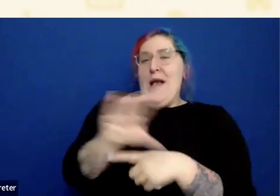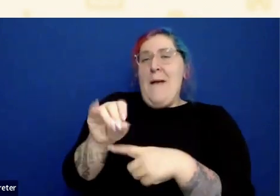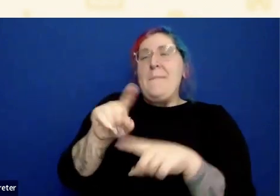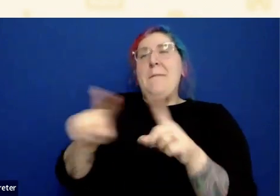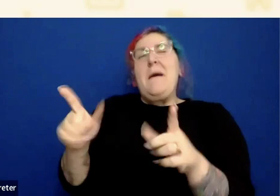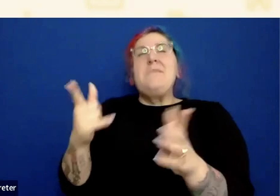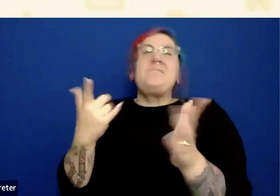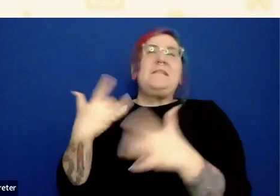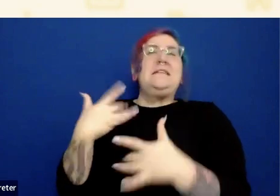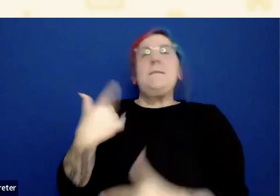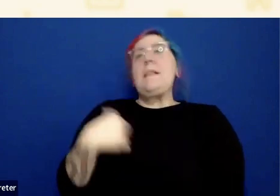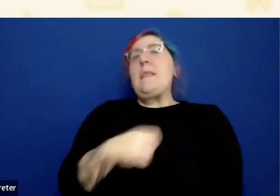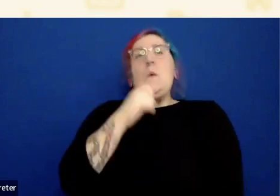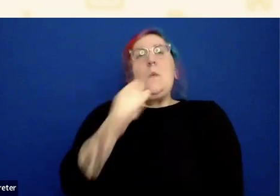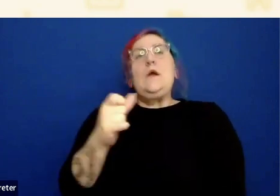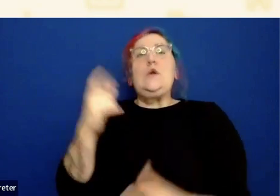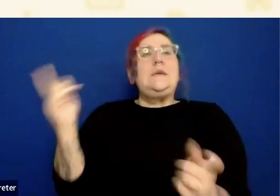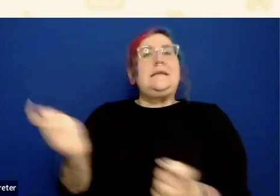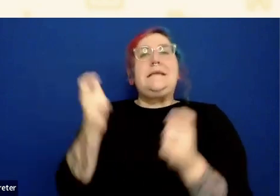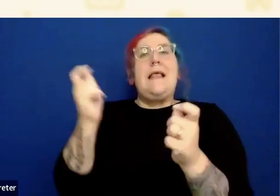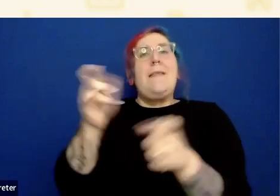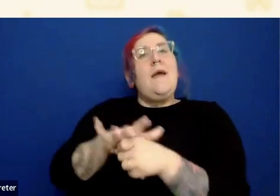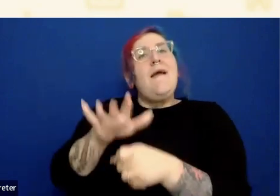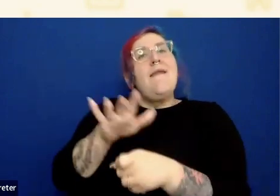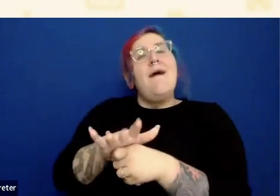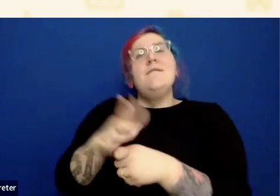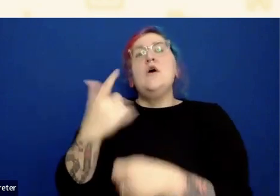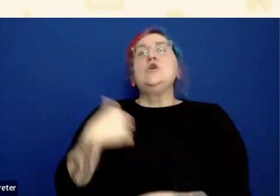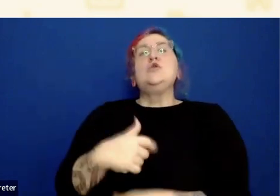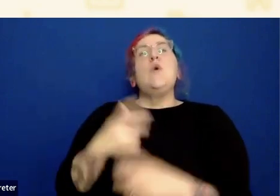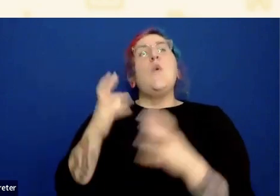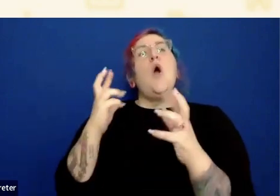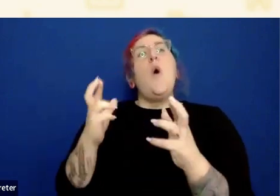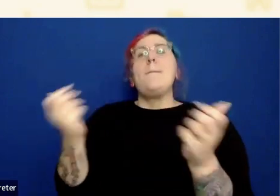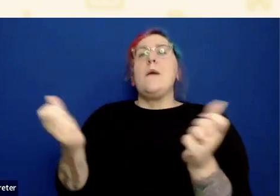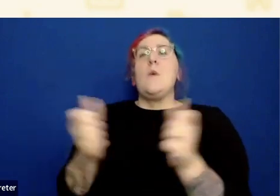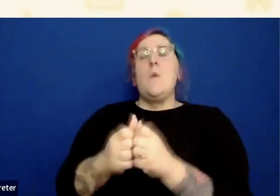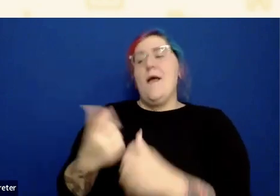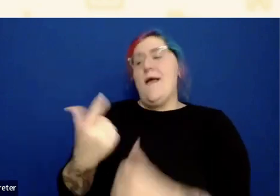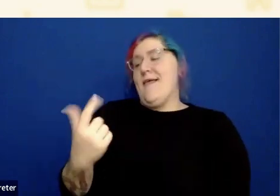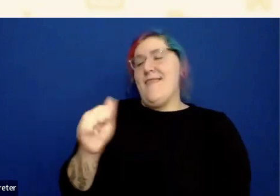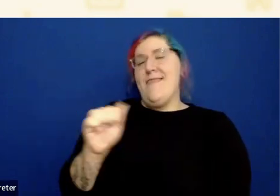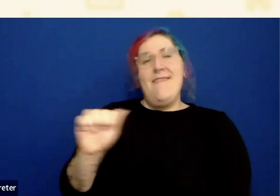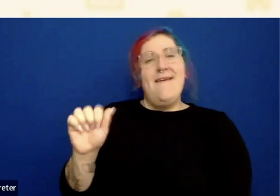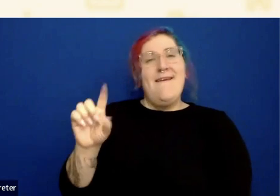So we're hoping with the GATIs, in addition to making it something